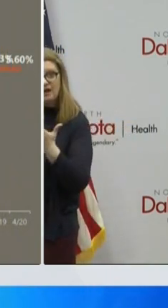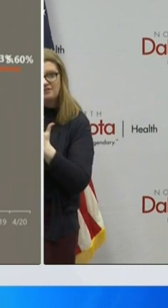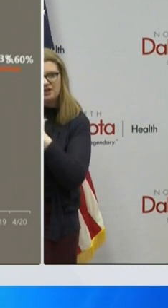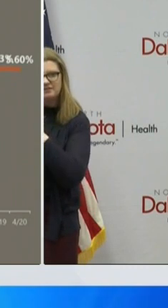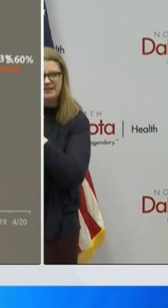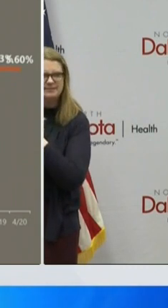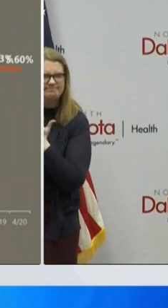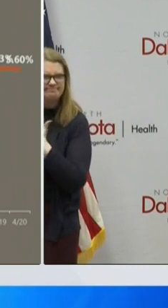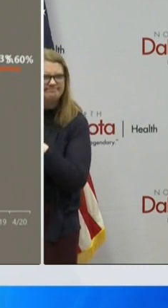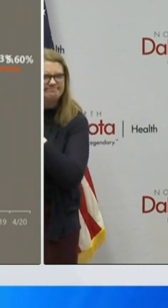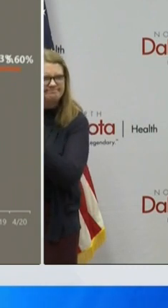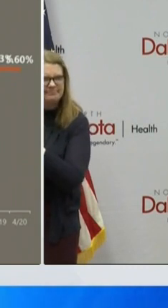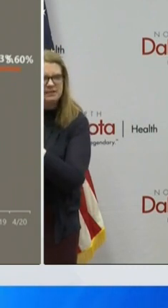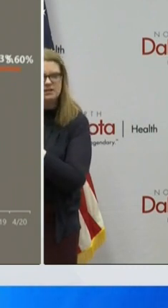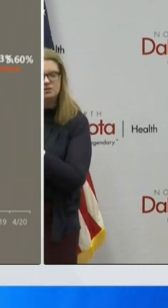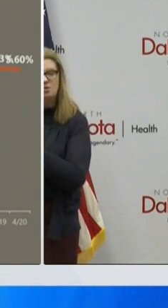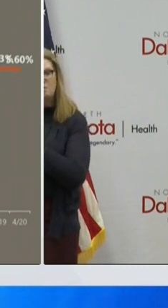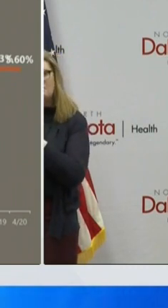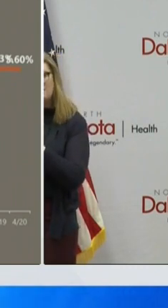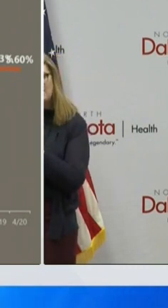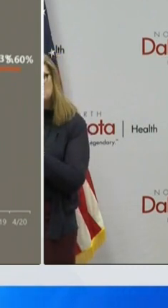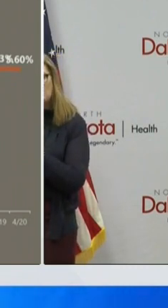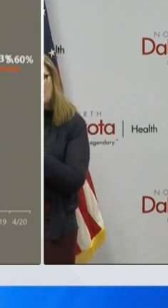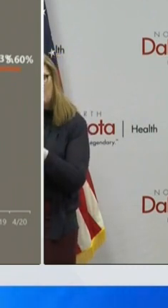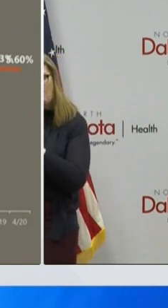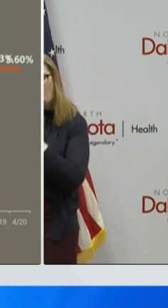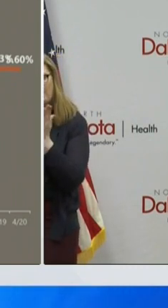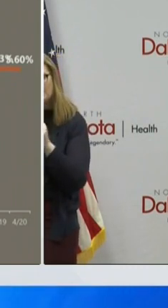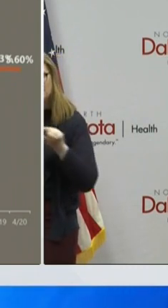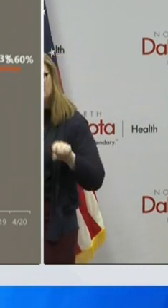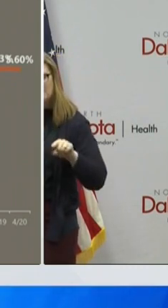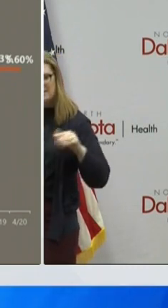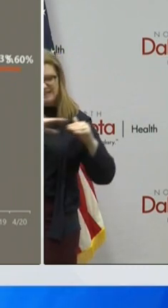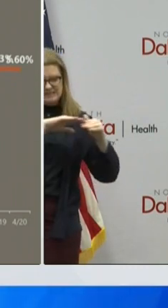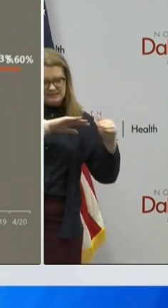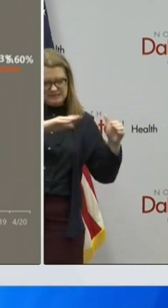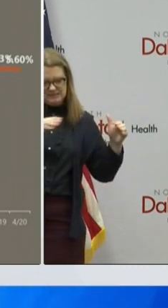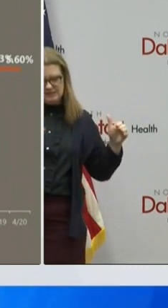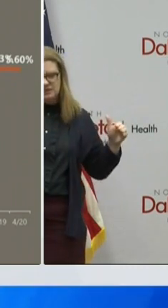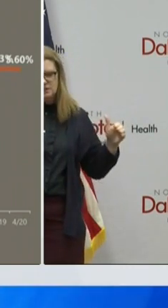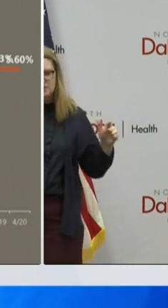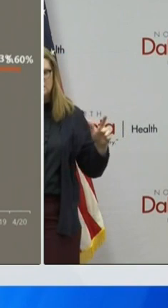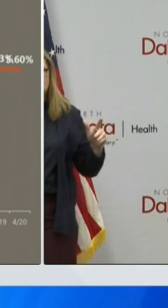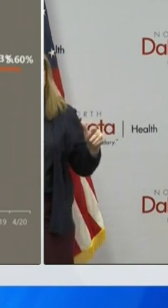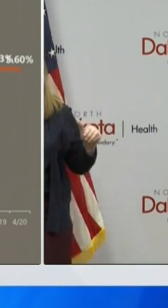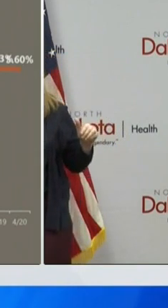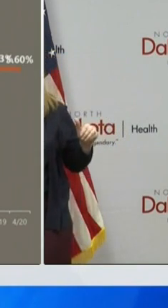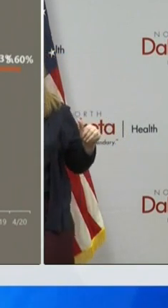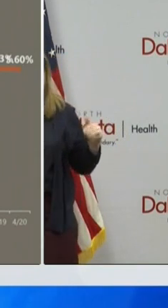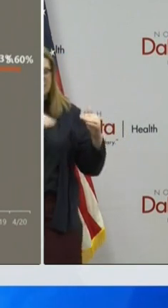DAY AVERAGE, WHICH, AGAIN, IS ONE OF THE CRITERIA THAT THE WHITE HOUSE HAS GIVEN AS A GUIDELINE FOR WHAT THEY CALL